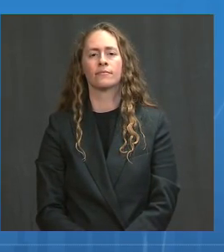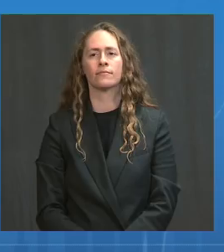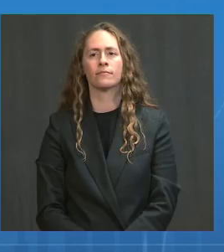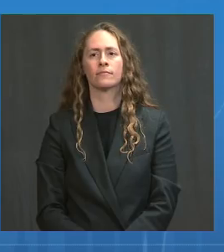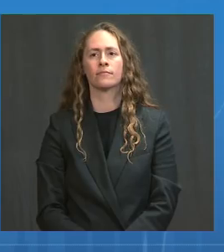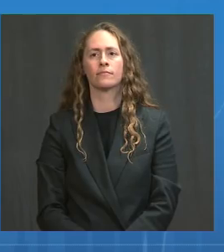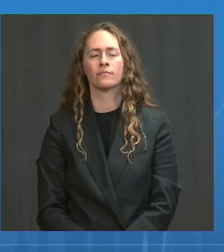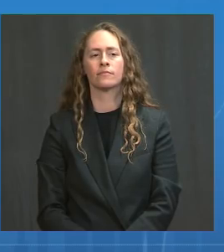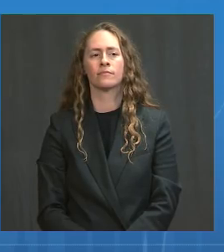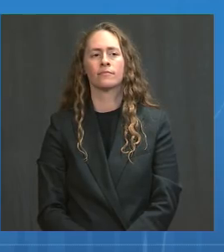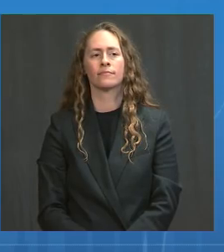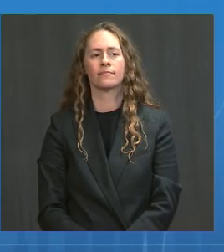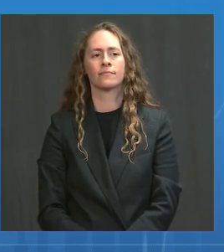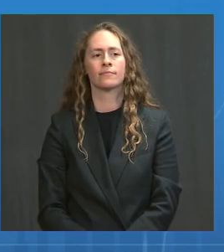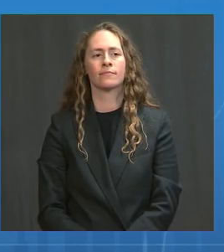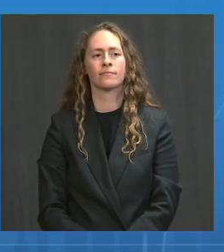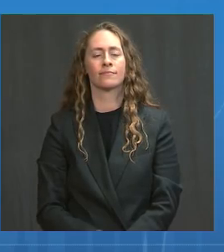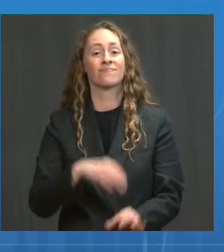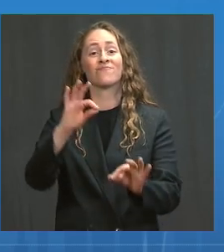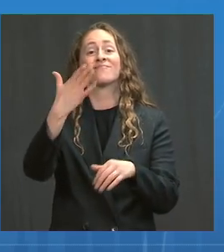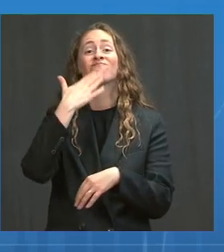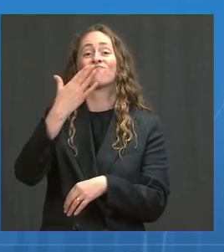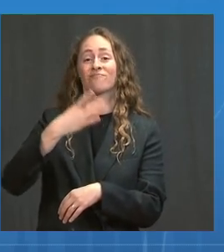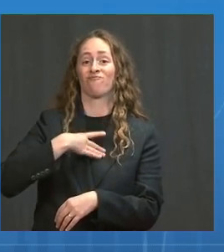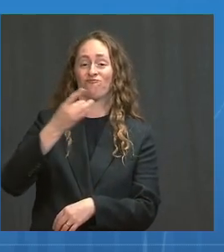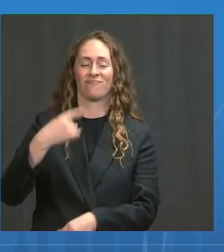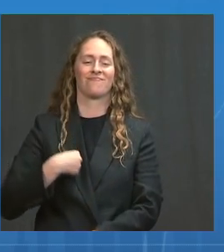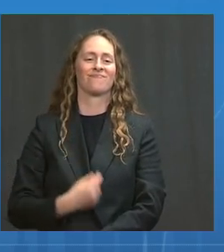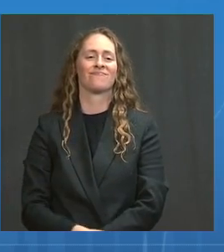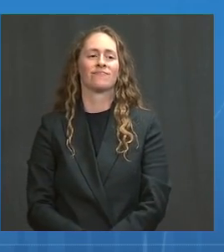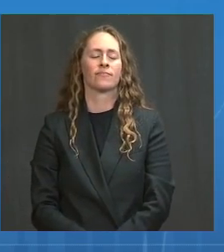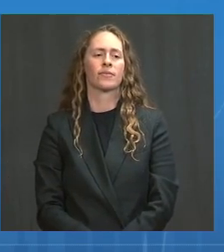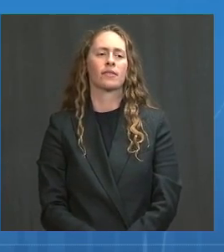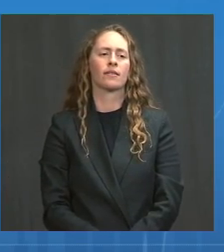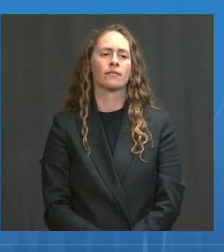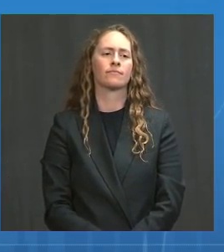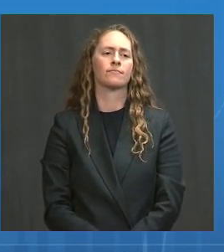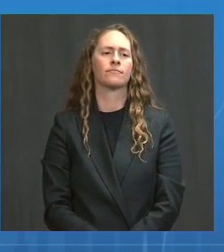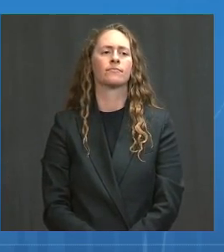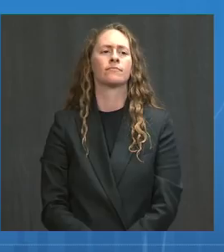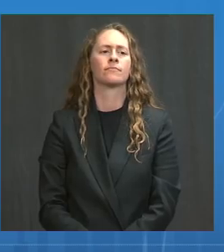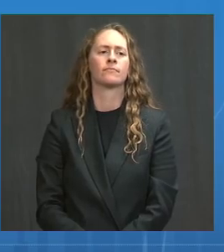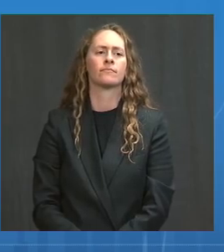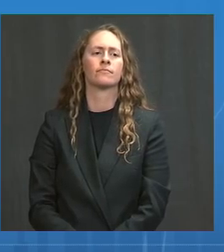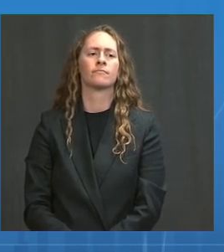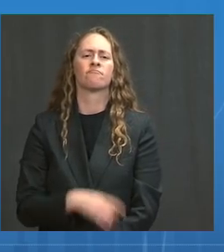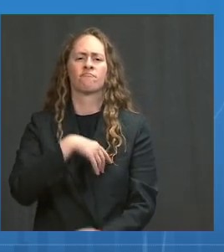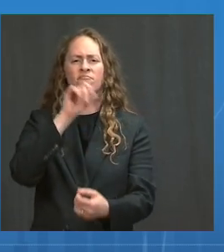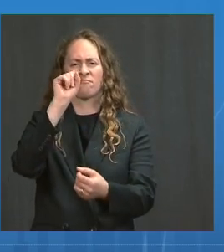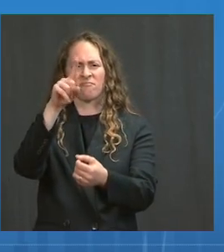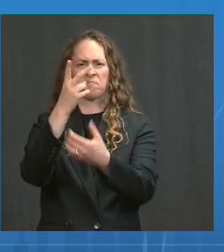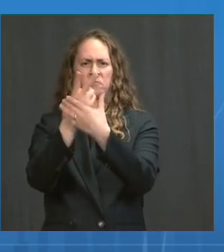The Press: Thank you so much for taking my question. Dr. Fauci and Dr. Walensky, I want to ask you a question